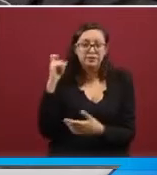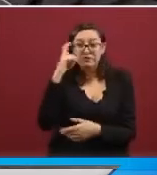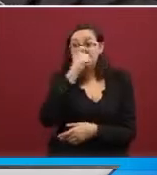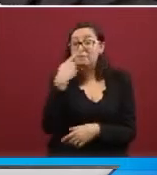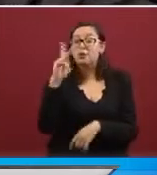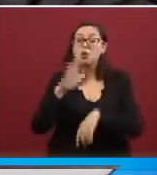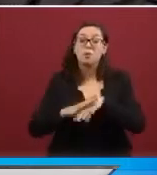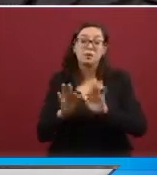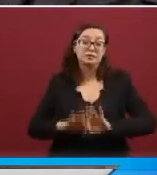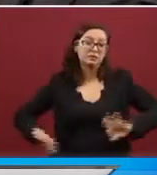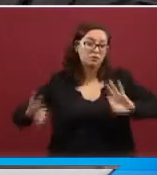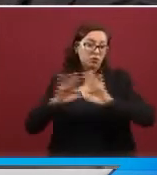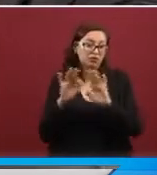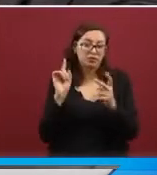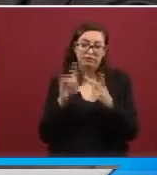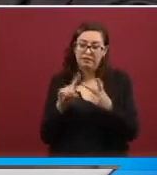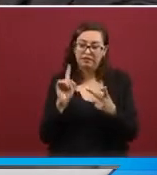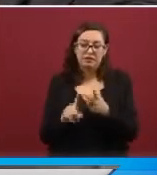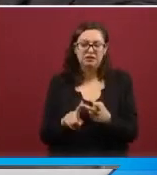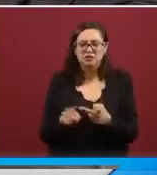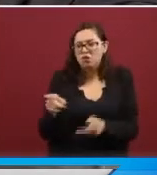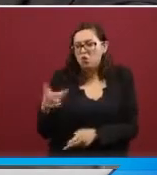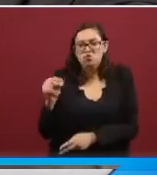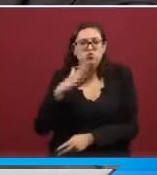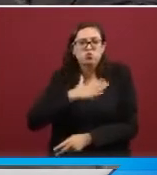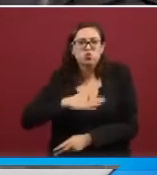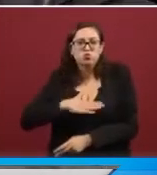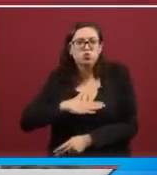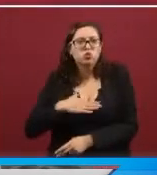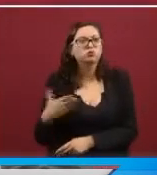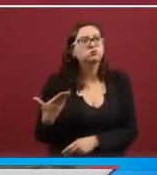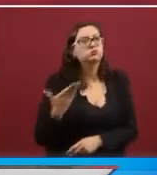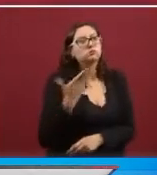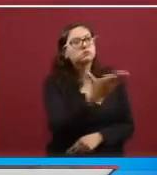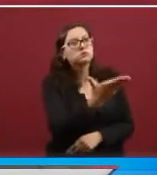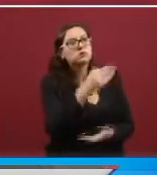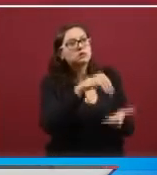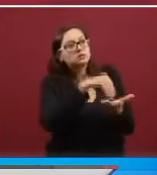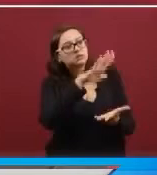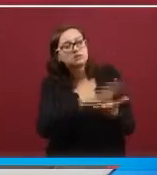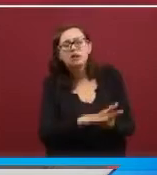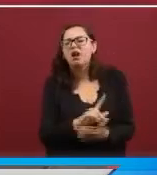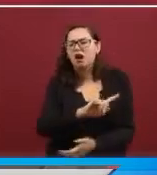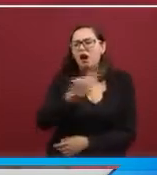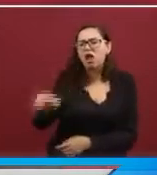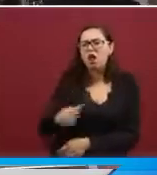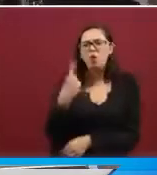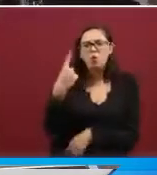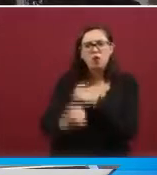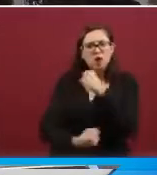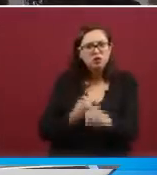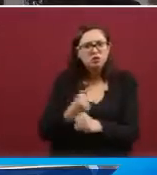UNICEF has been invited to participate in these actions because there is a significant flow of unaccompanied children among migrants